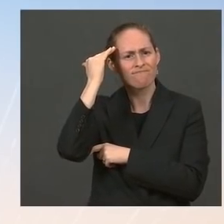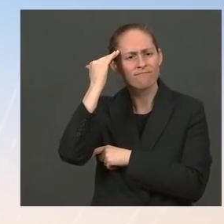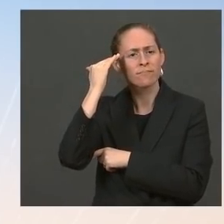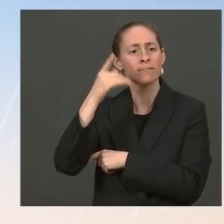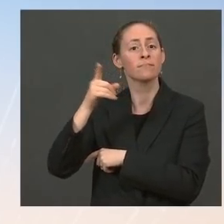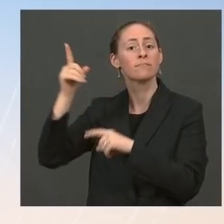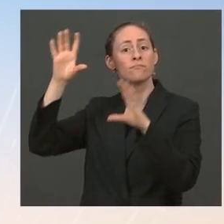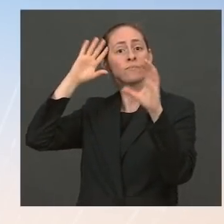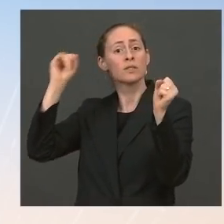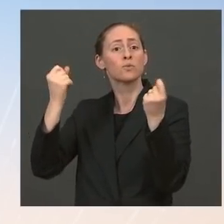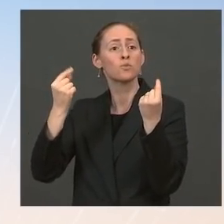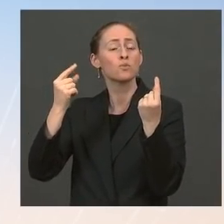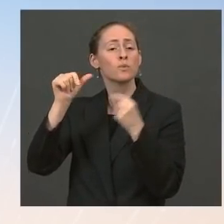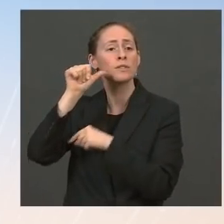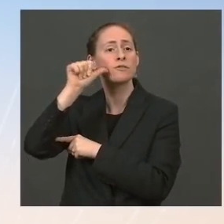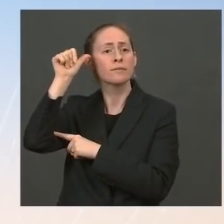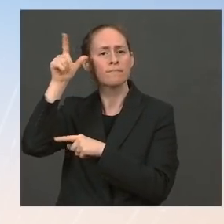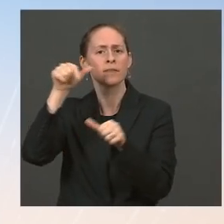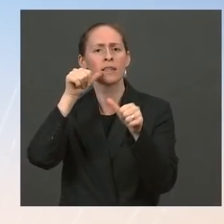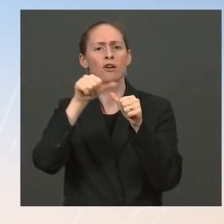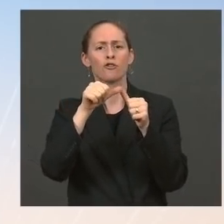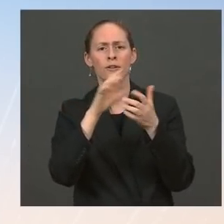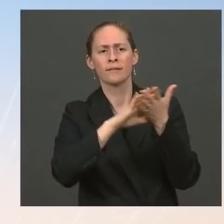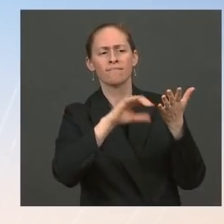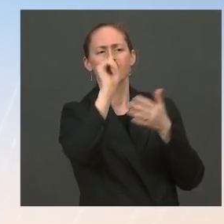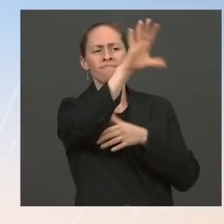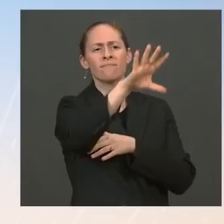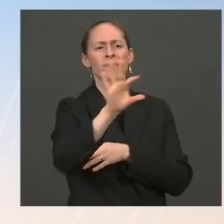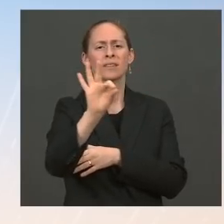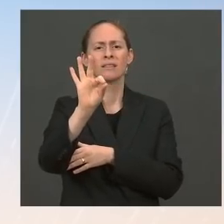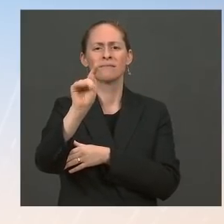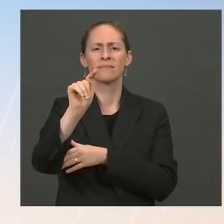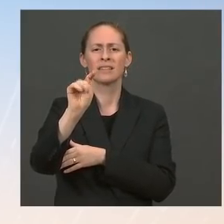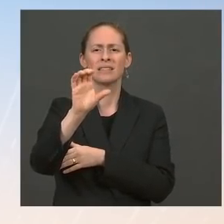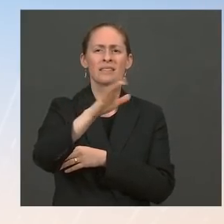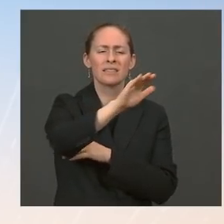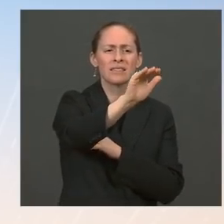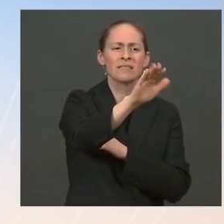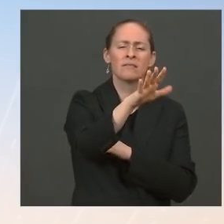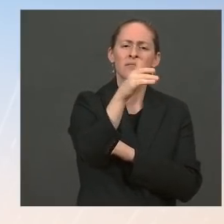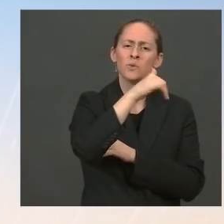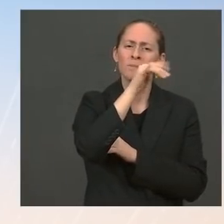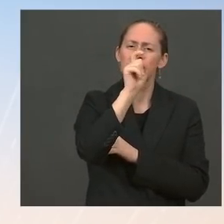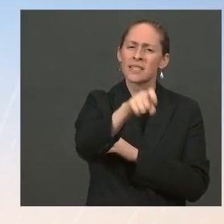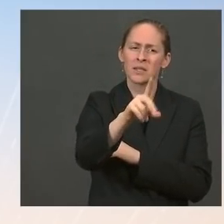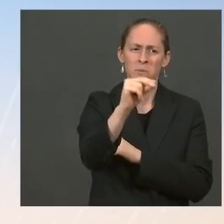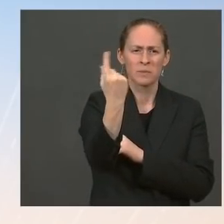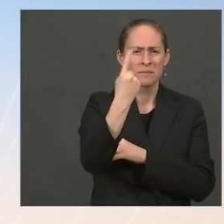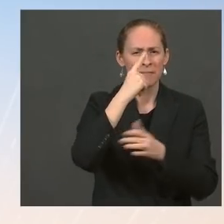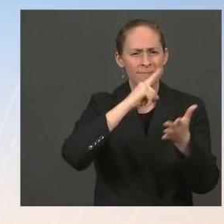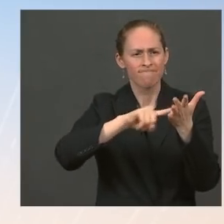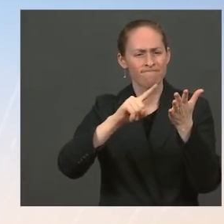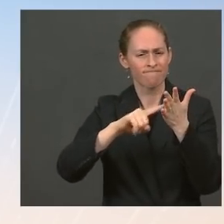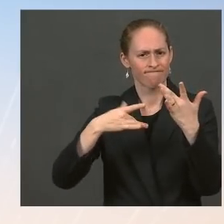calling to her attention the mounting evidence of anti-consumer behavior by oil and gas companies. As the President noted in his letter,